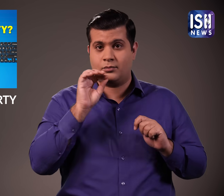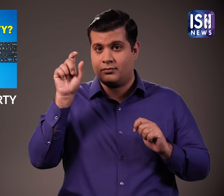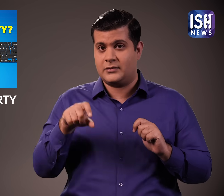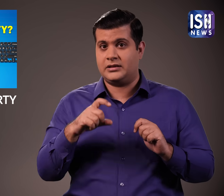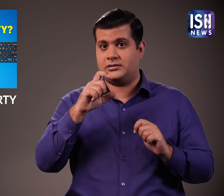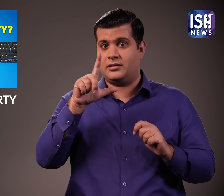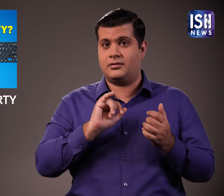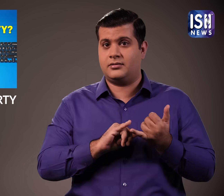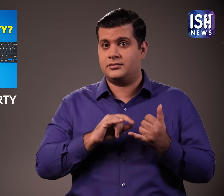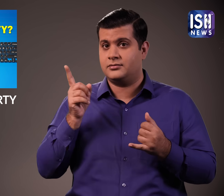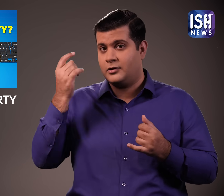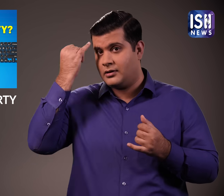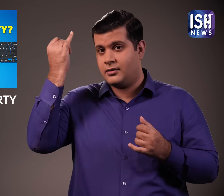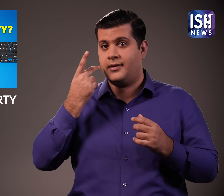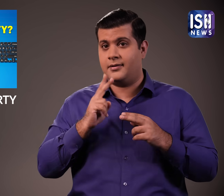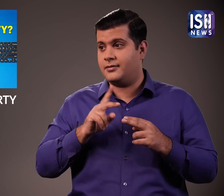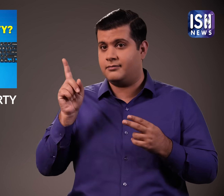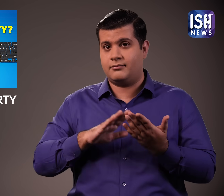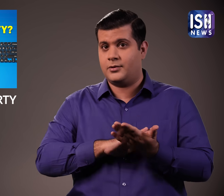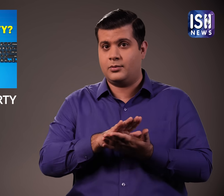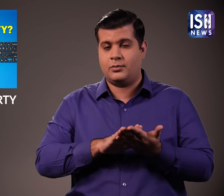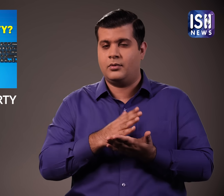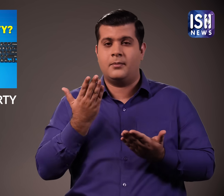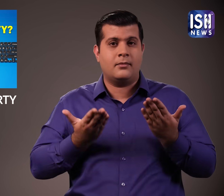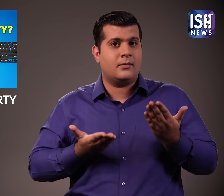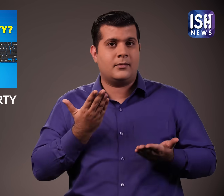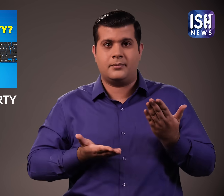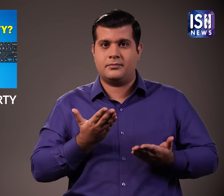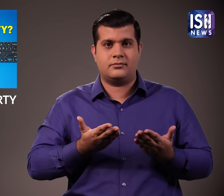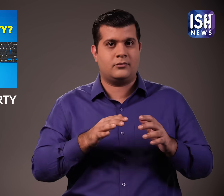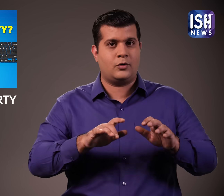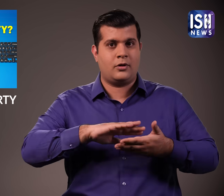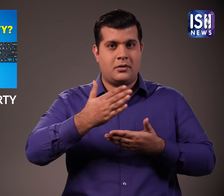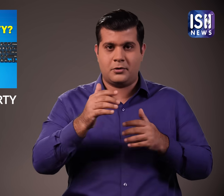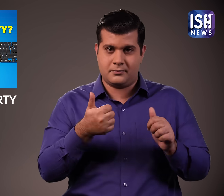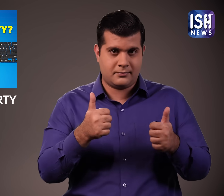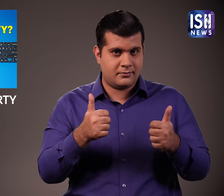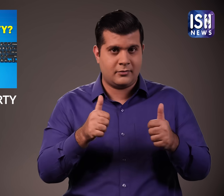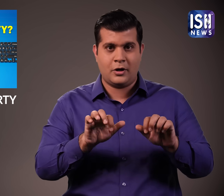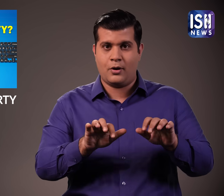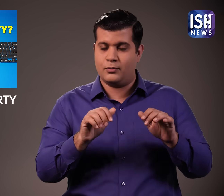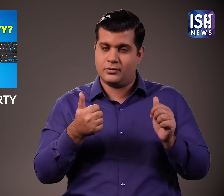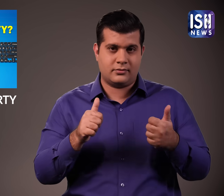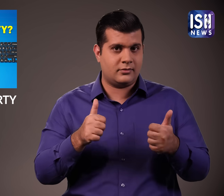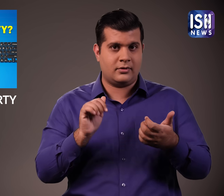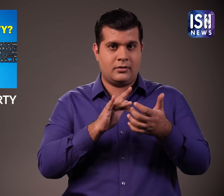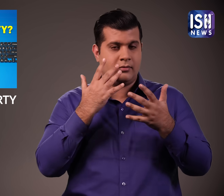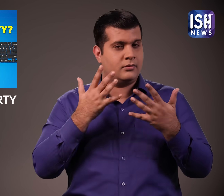Without Sholes idea which solved the lever jamming problem, we would not have had the computer, mobile etc keyboards.